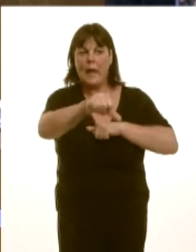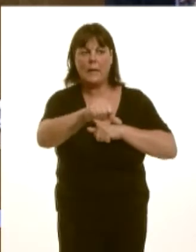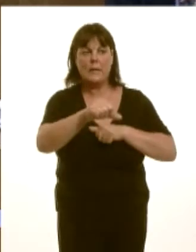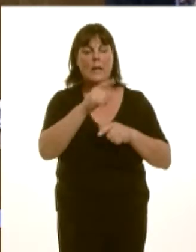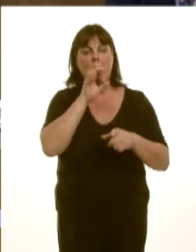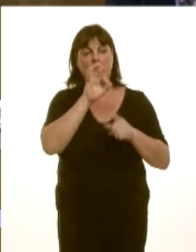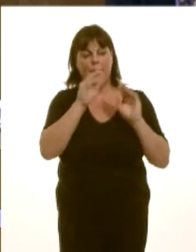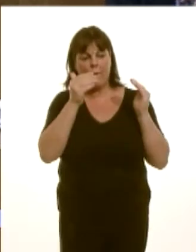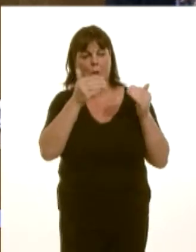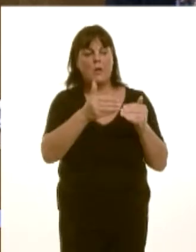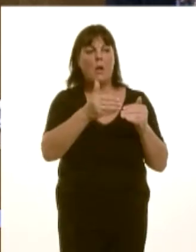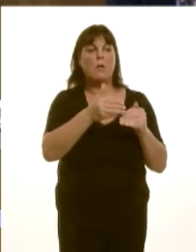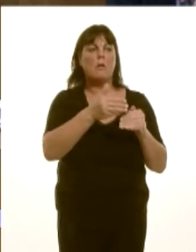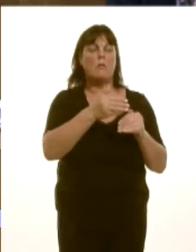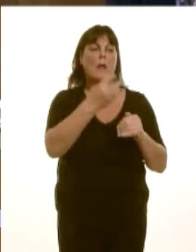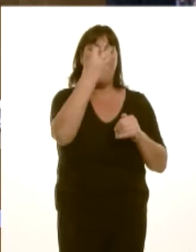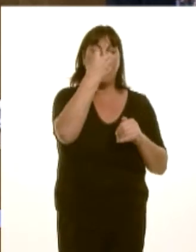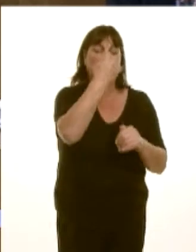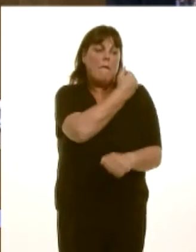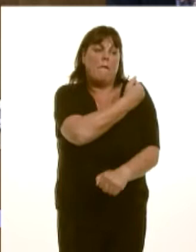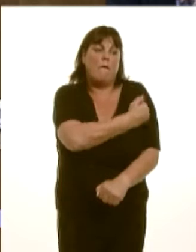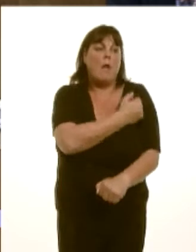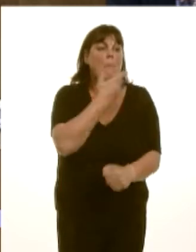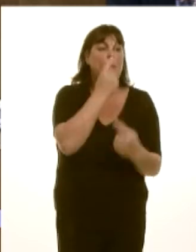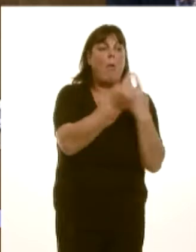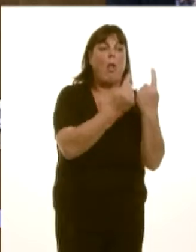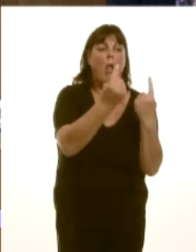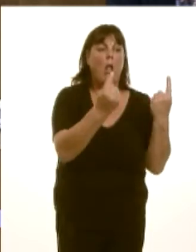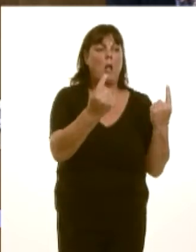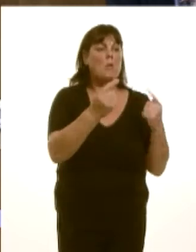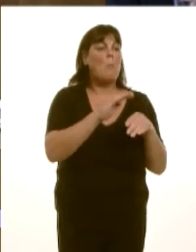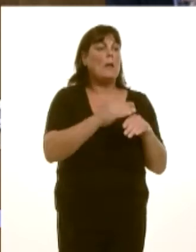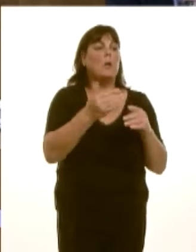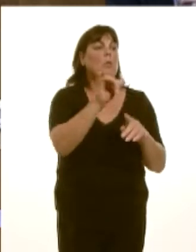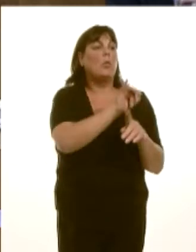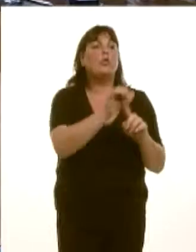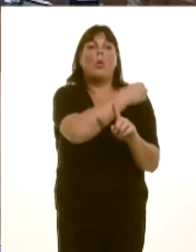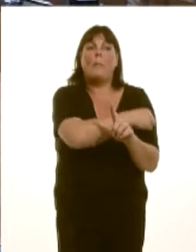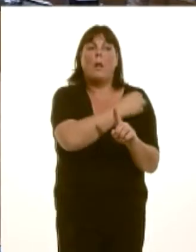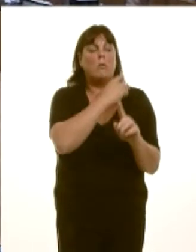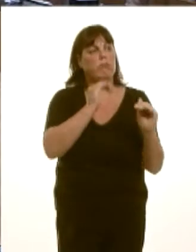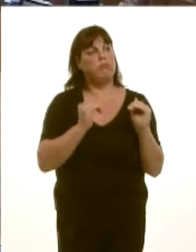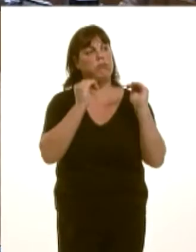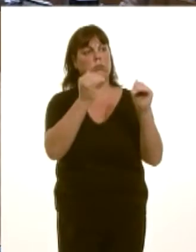population, and to ensure that that is what, indeed, they receive, wherever they are in Wales. Peter Black: Thank you for that answer, First Minister.